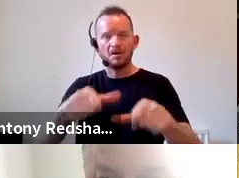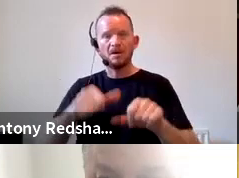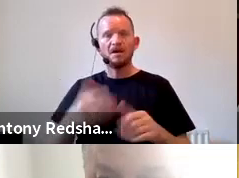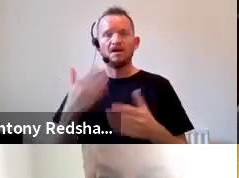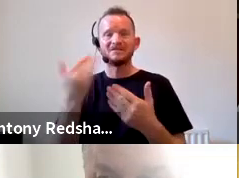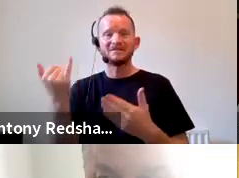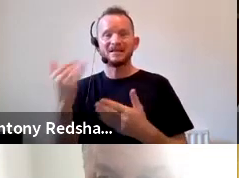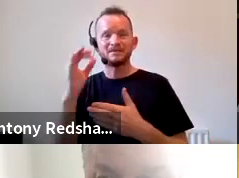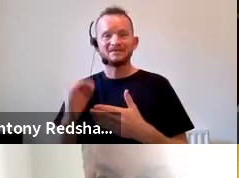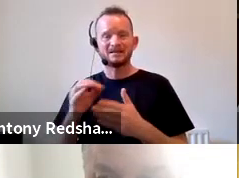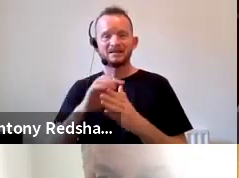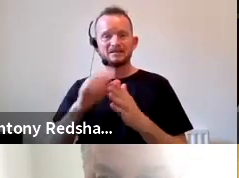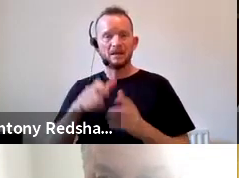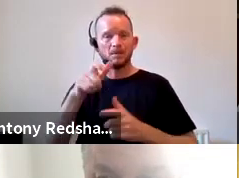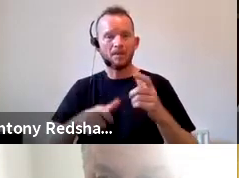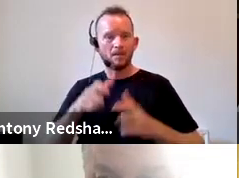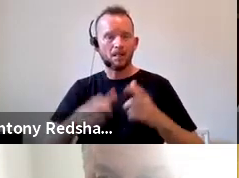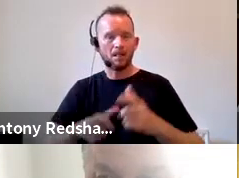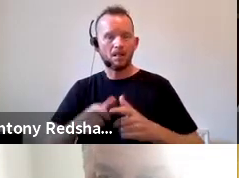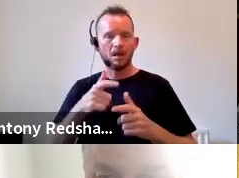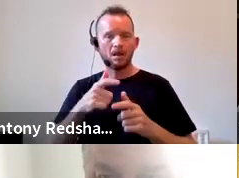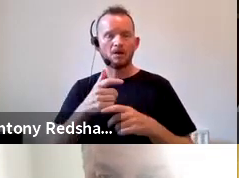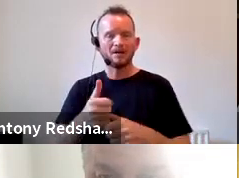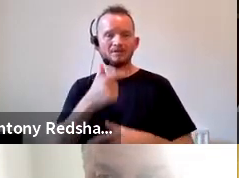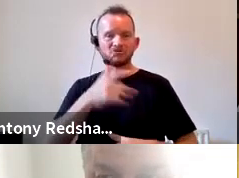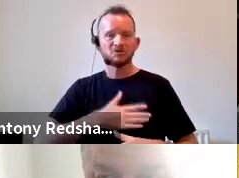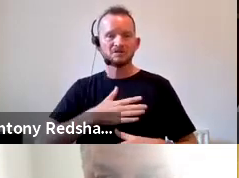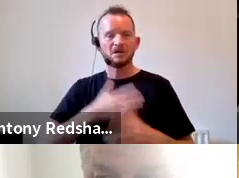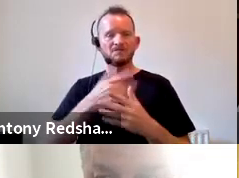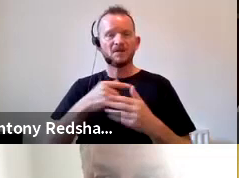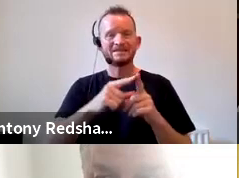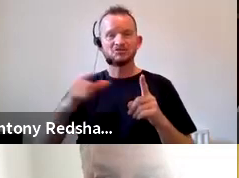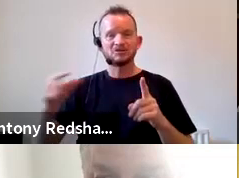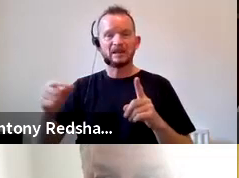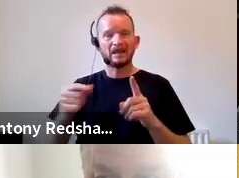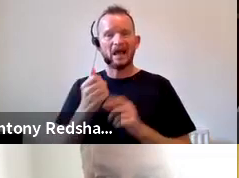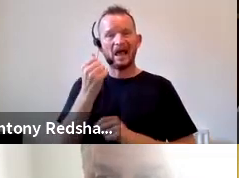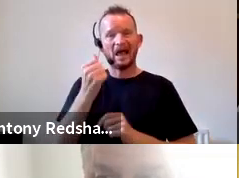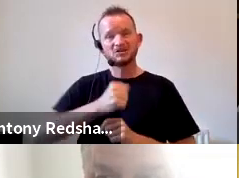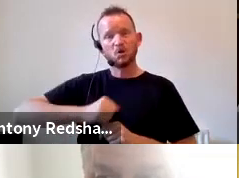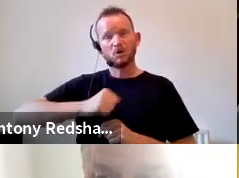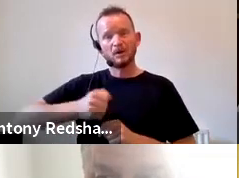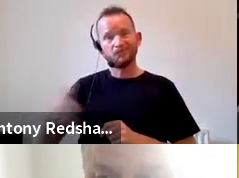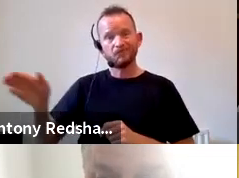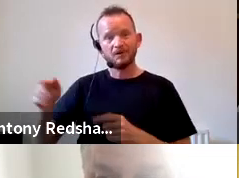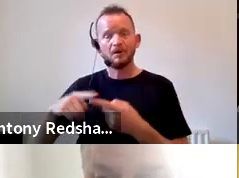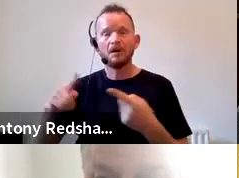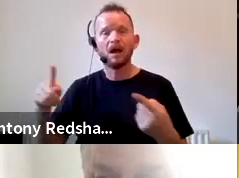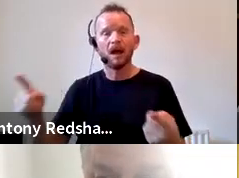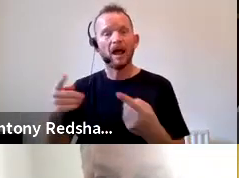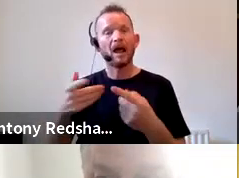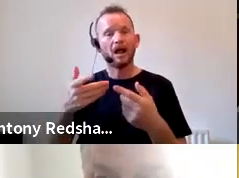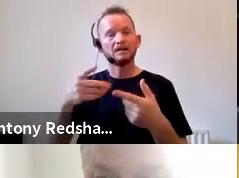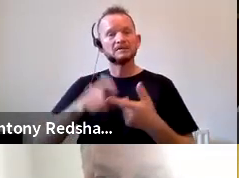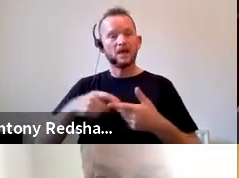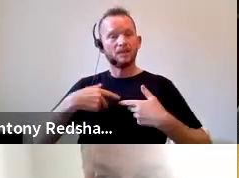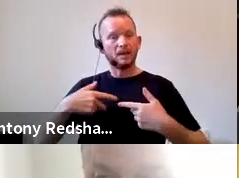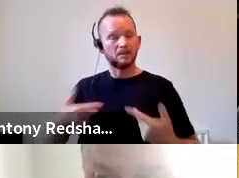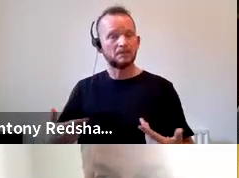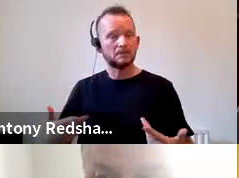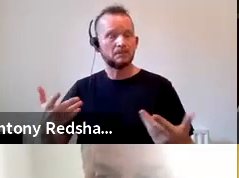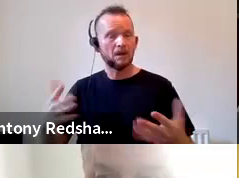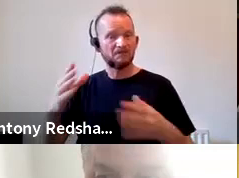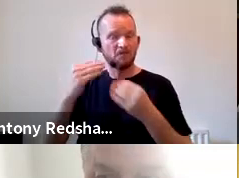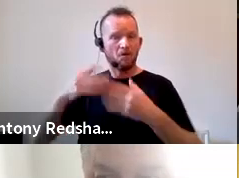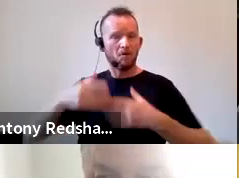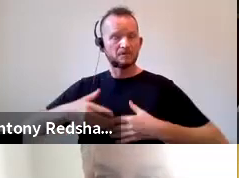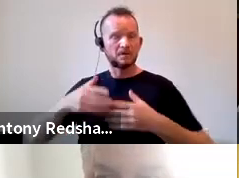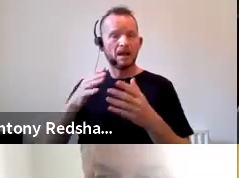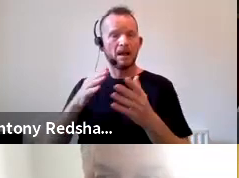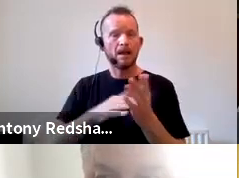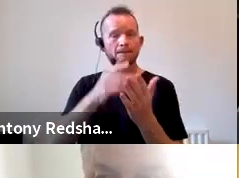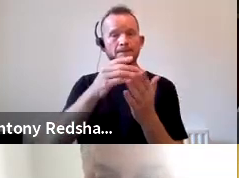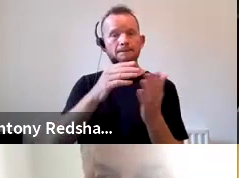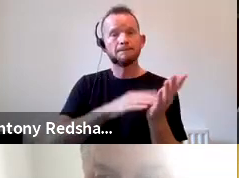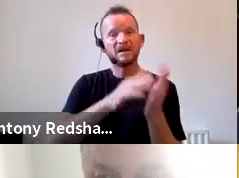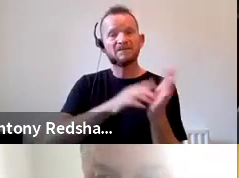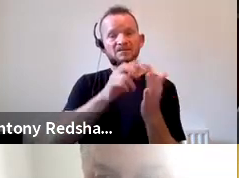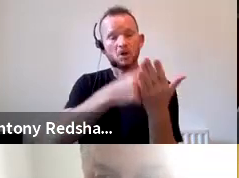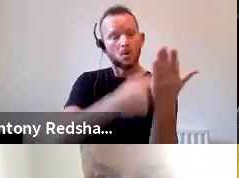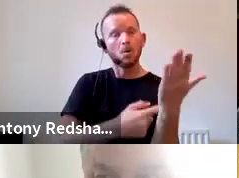56% of disabled people in grade one so felt digitally excluded you know and that one particularly kind of stayed with me, and has informed the manifesto upon which I'm standing.